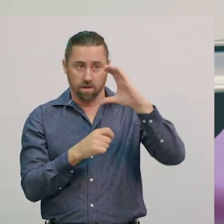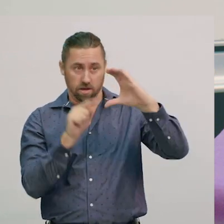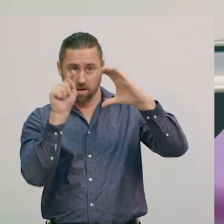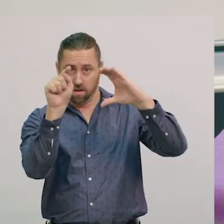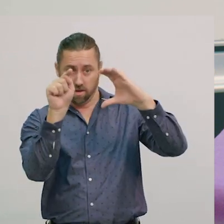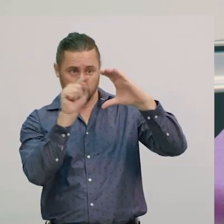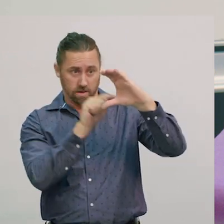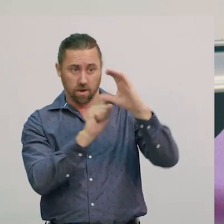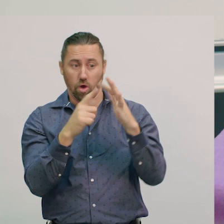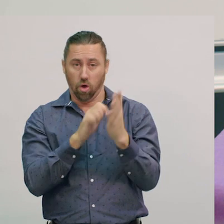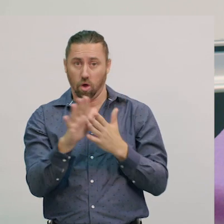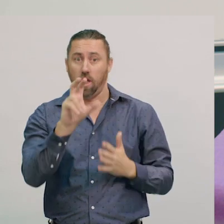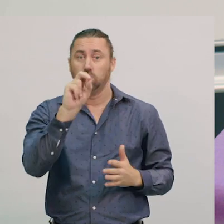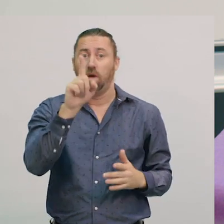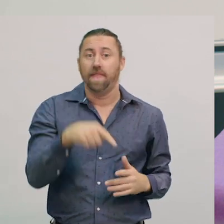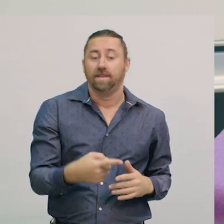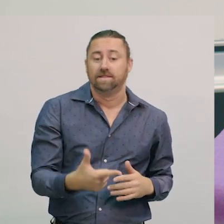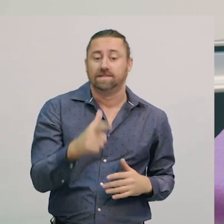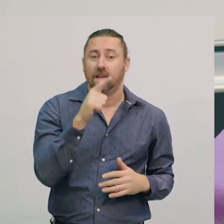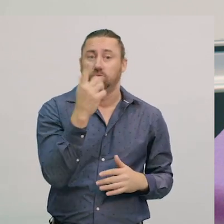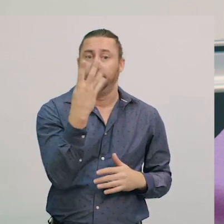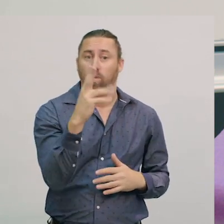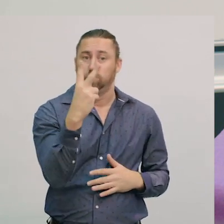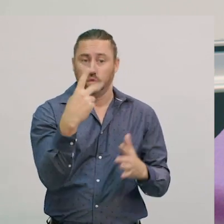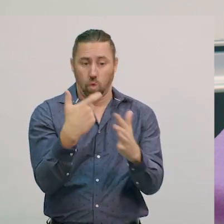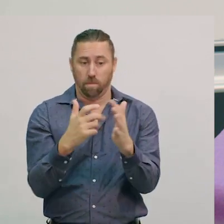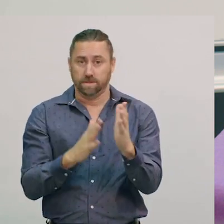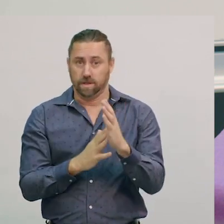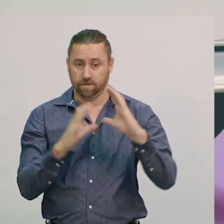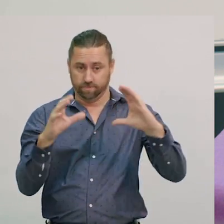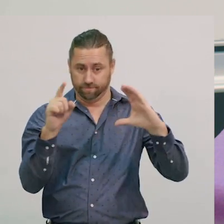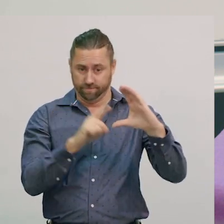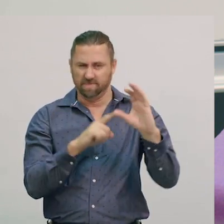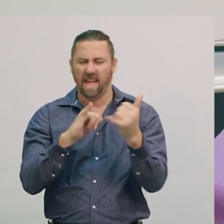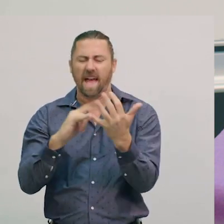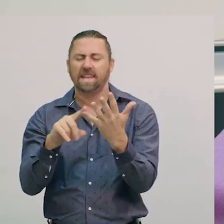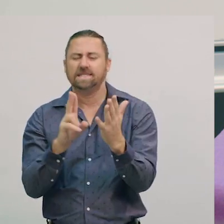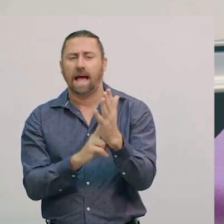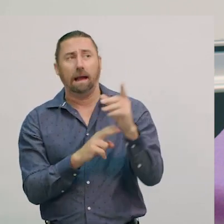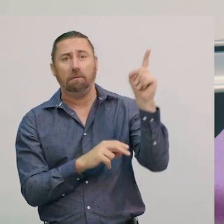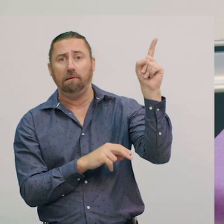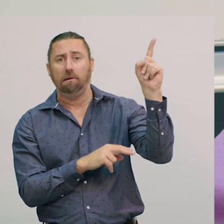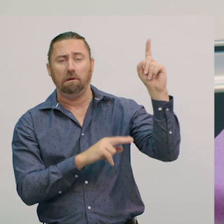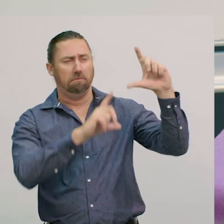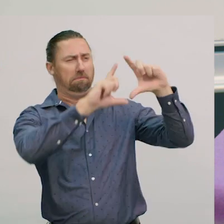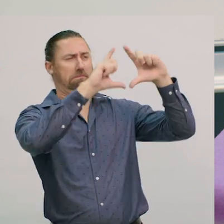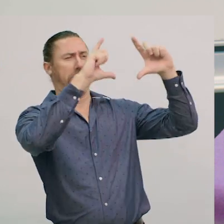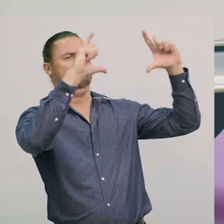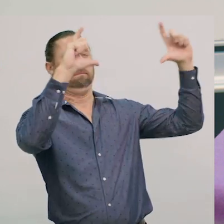is 12,742km. The Sun has a much larger diameter than the Earth -